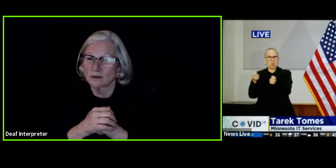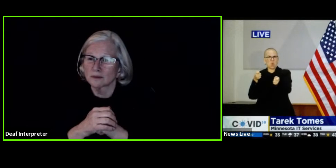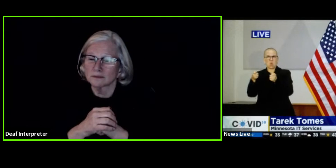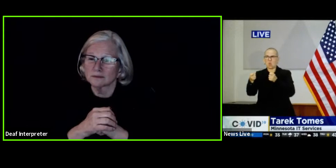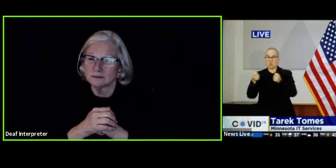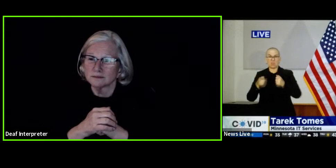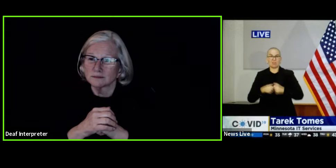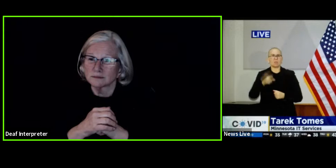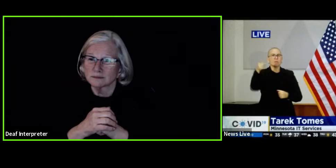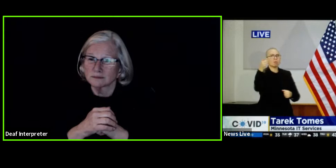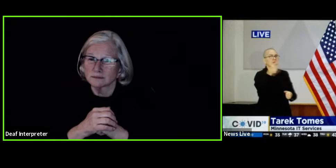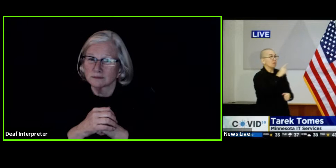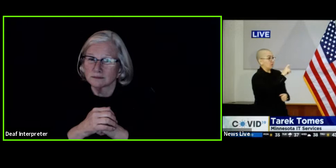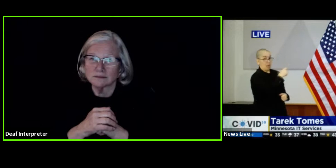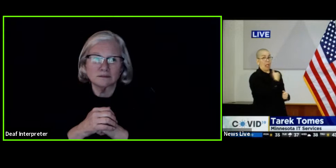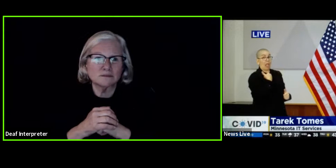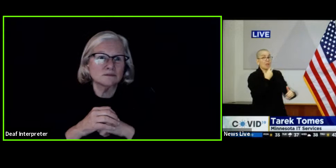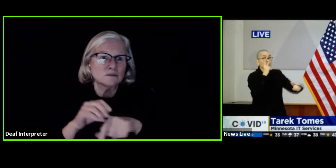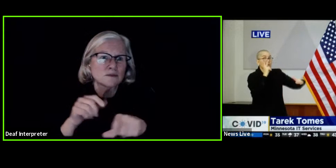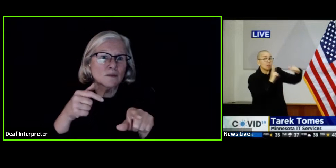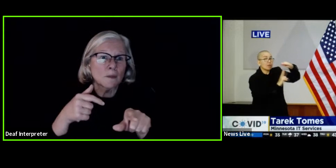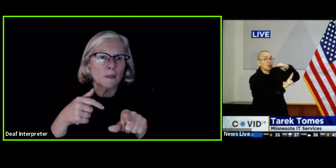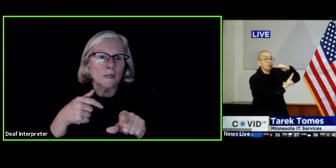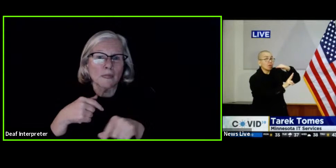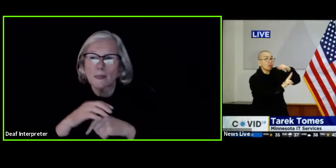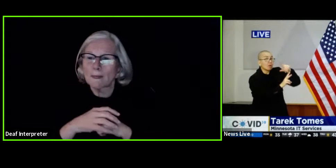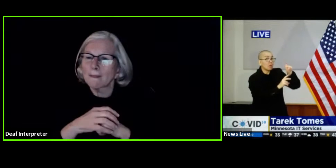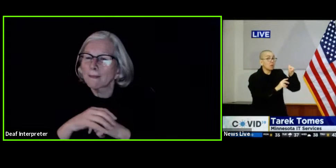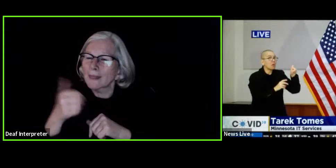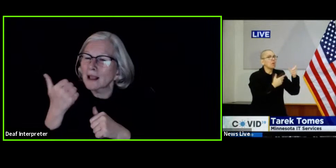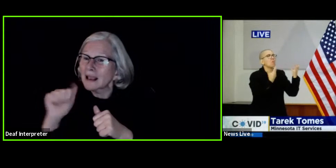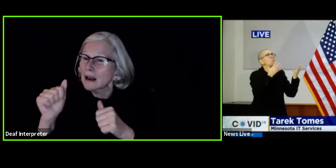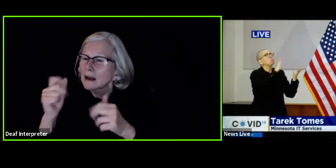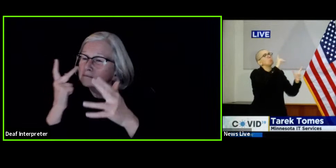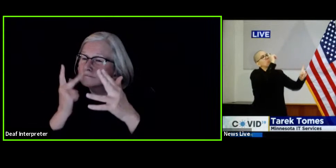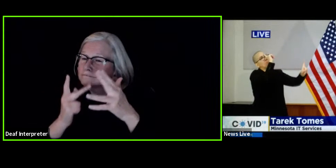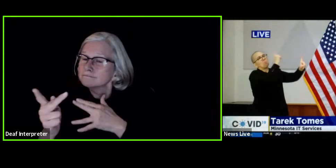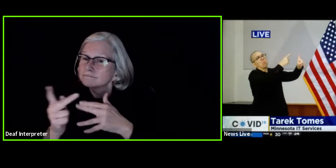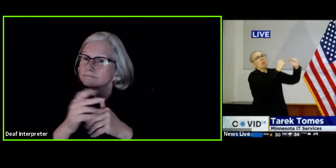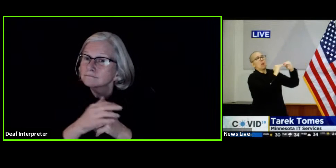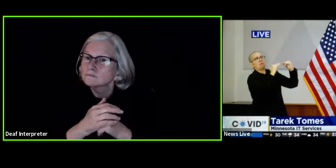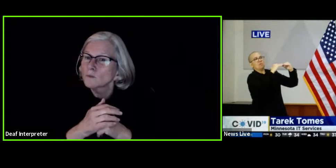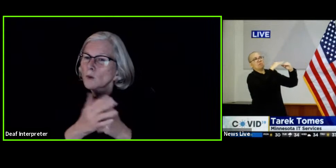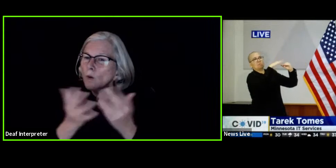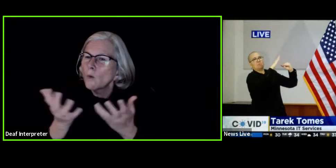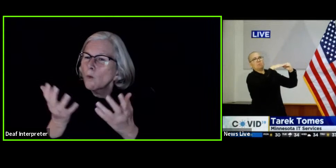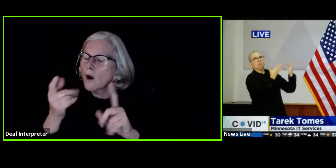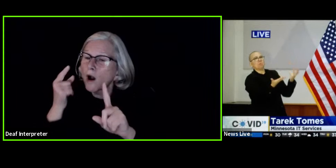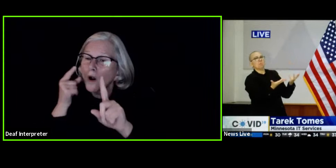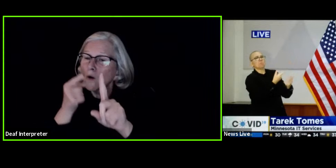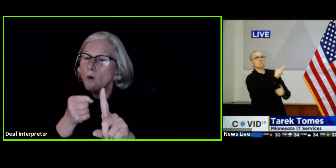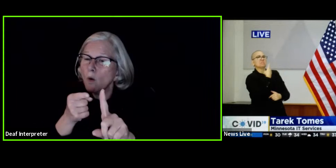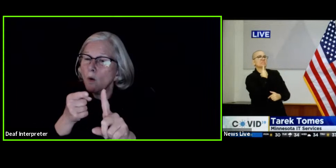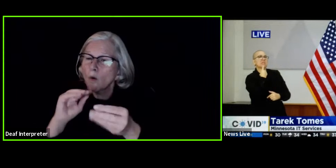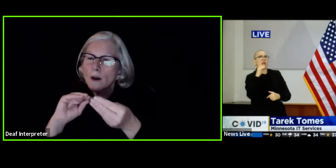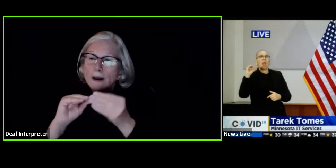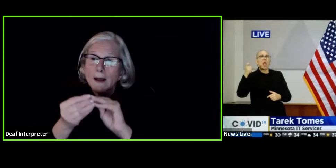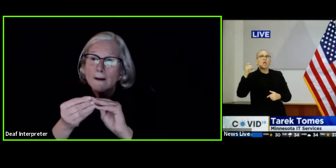CAN PROVIDE A POWERFUL OPPORTUNITY TO CONTINUE TO SUPPRESS THE SPREAD. ≫ Reporter: DO YOU HAVE ANY PREDICTIONS OR HOPES HERE TO WHAT LEVEL YOU CAN GET MINNESOTA, WHAT PERCENTAGE?